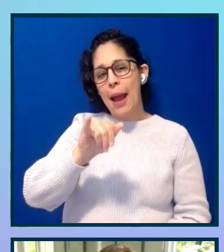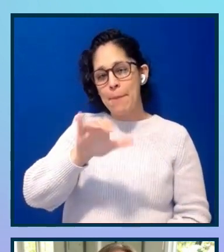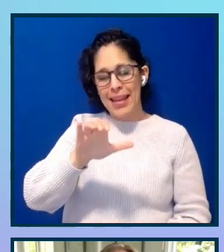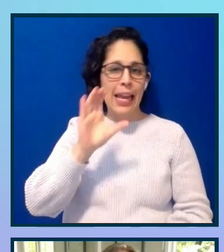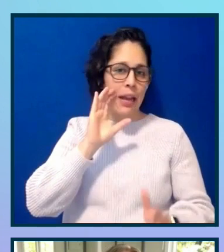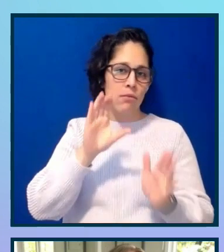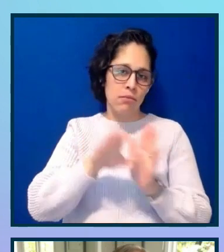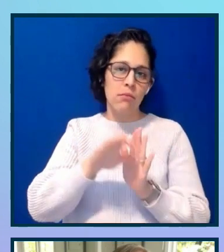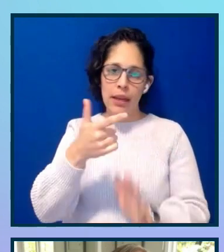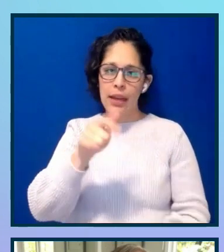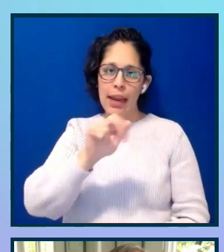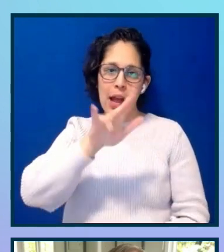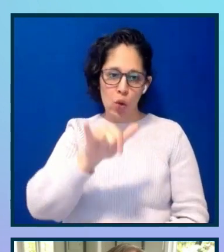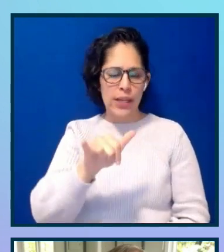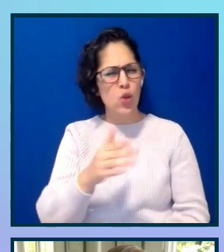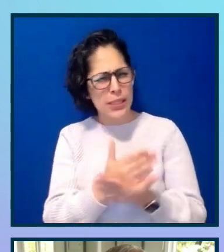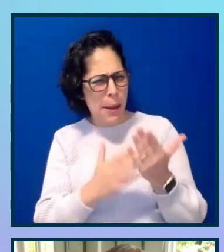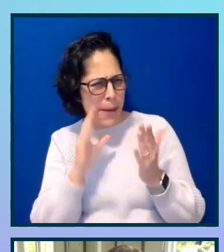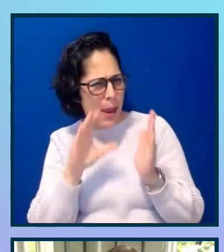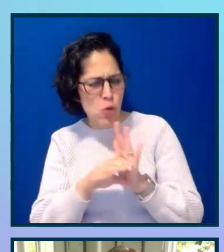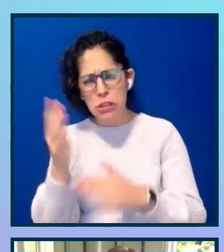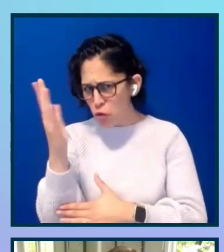so I'm looking at some images of trees